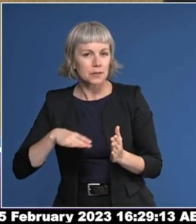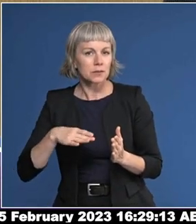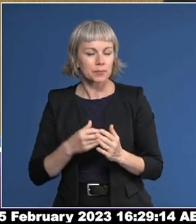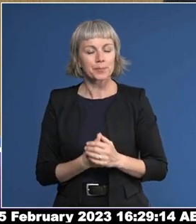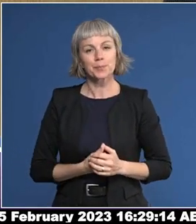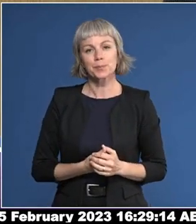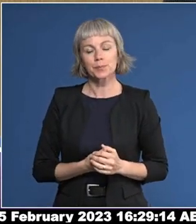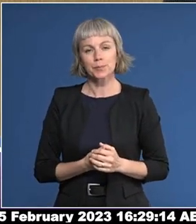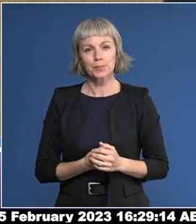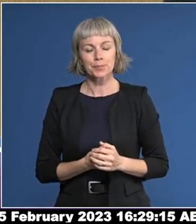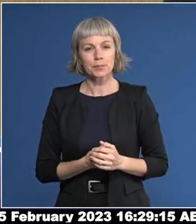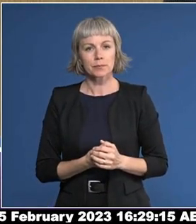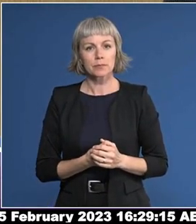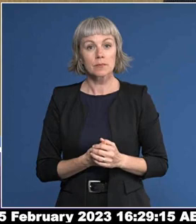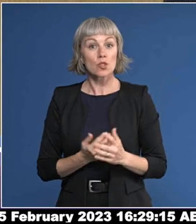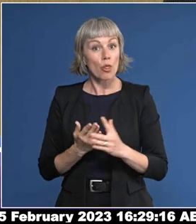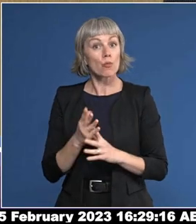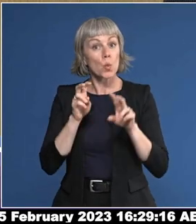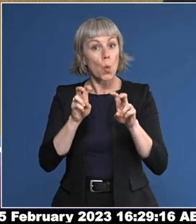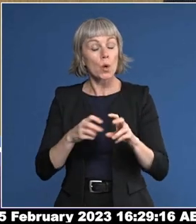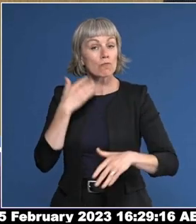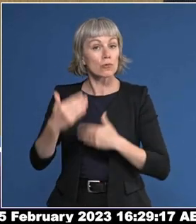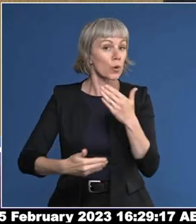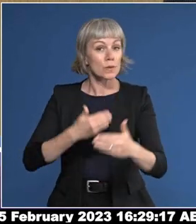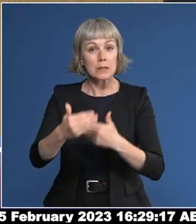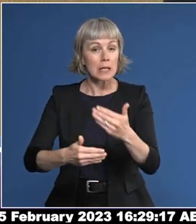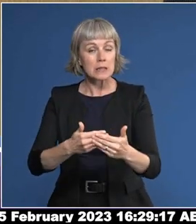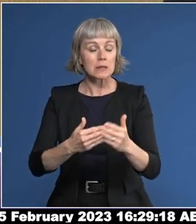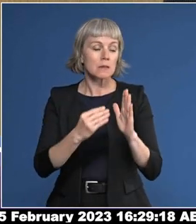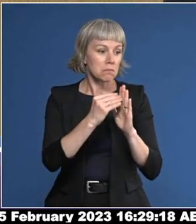And going through that audit process, those policies and procedures are stress-tested,